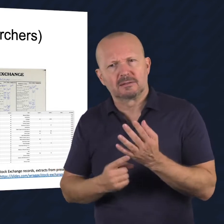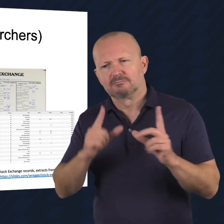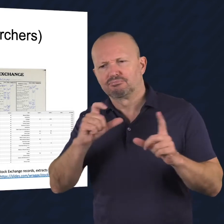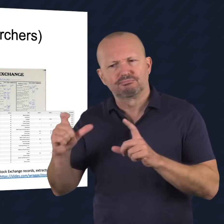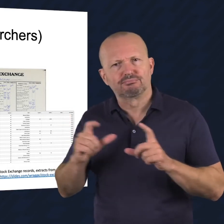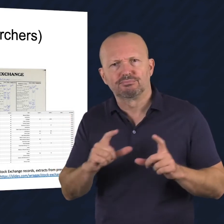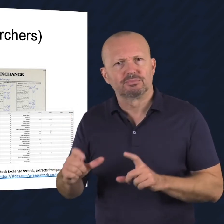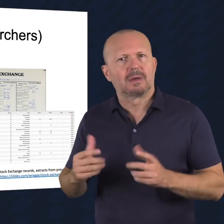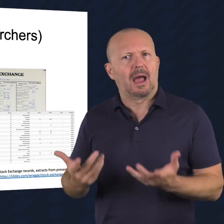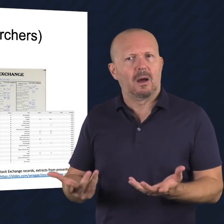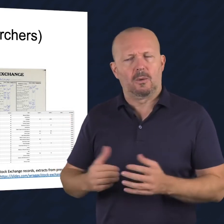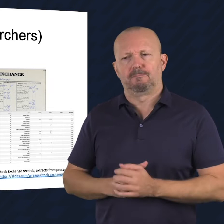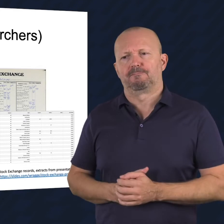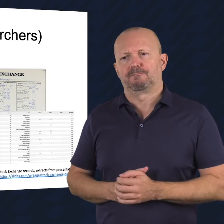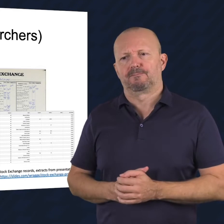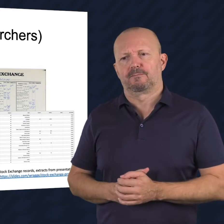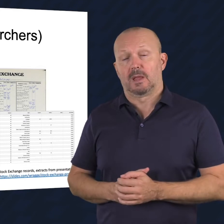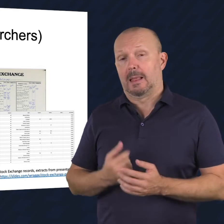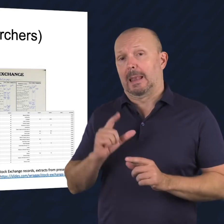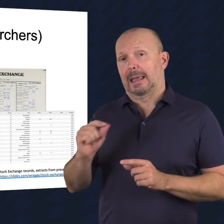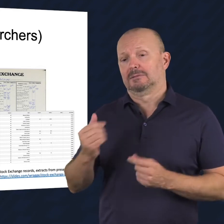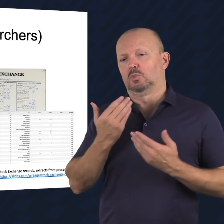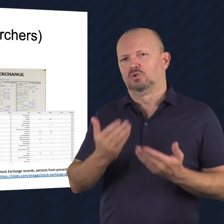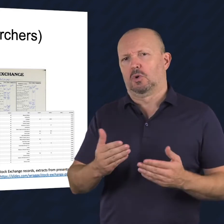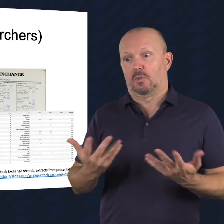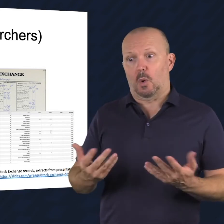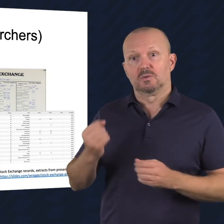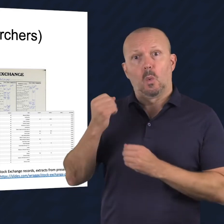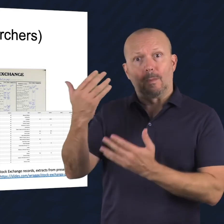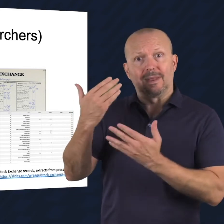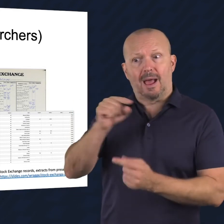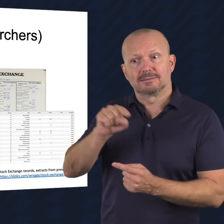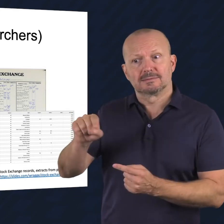Later in this presentation, Ingrid will share information on how you can catch up on that webinar program.